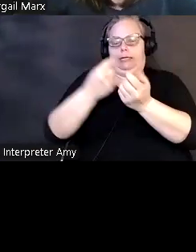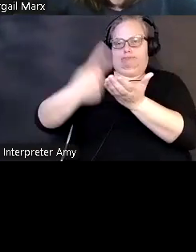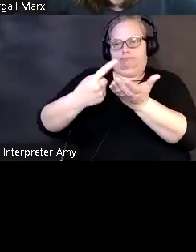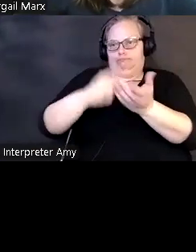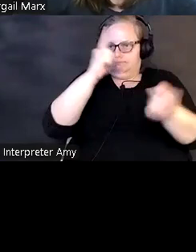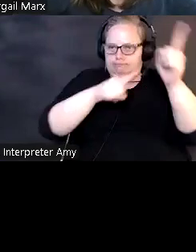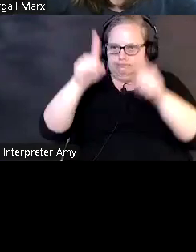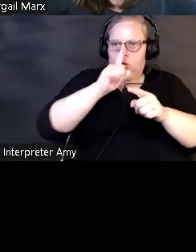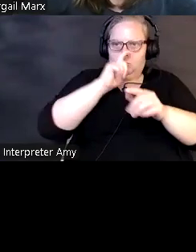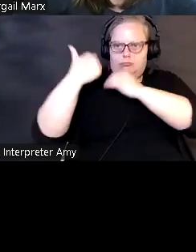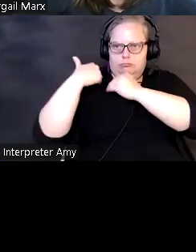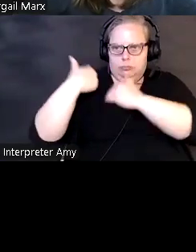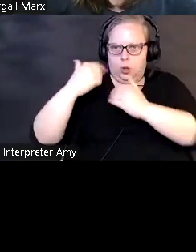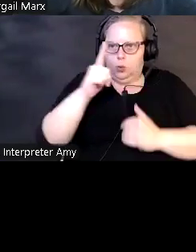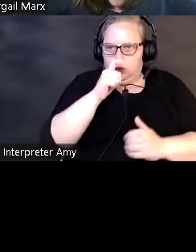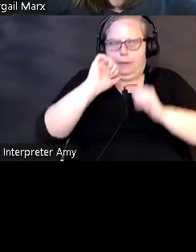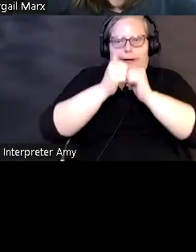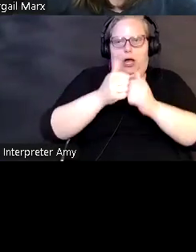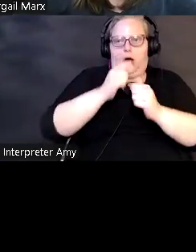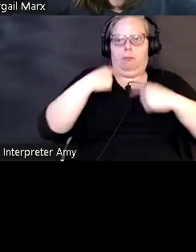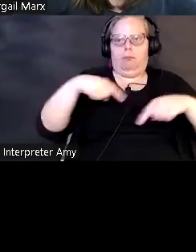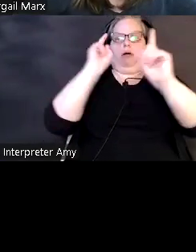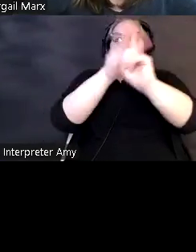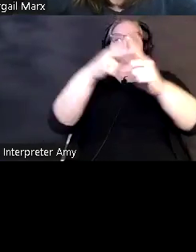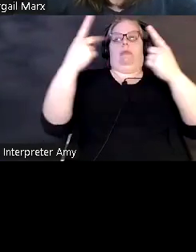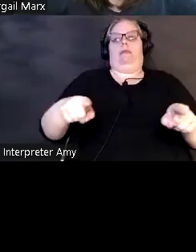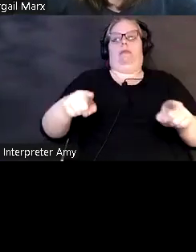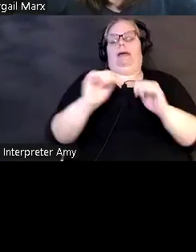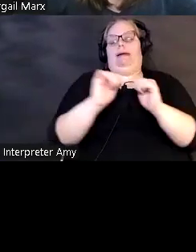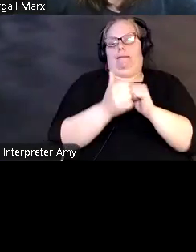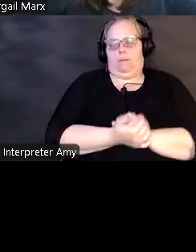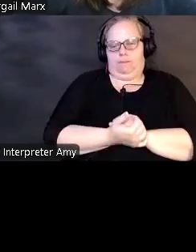and how are we going to make that happen. >> Jennifer: Abby, I just want to jump in because